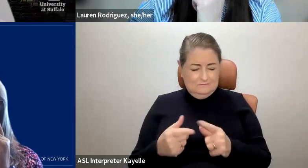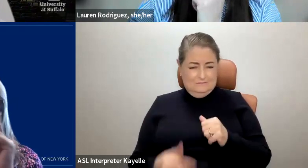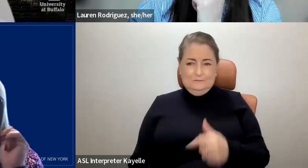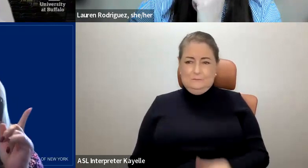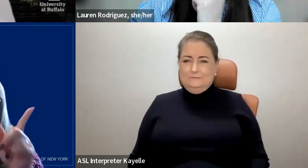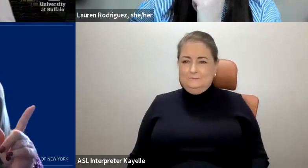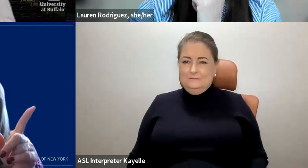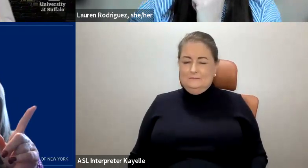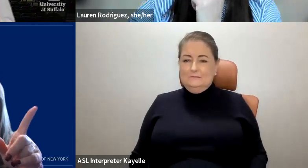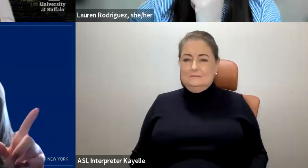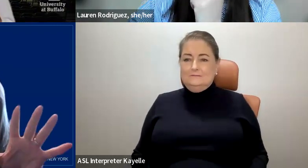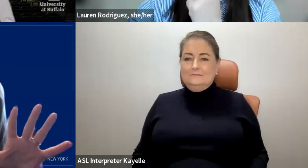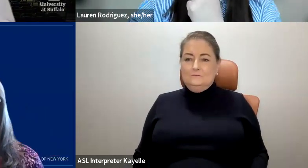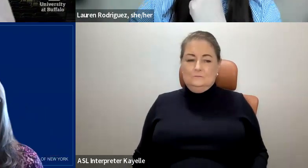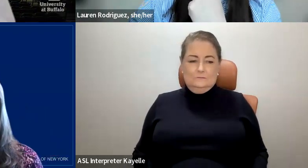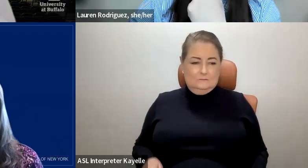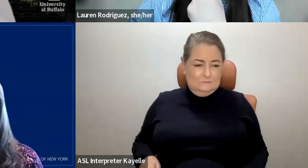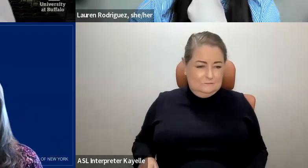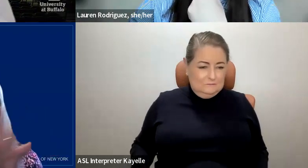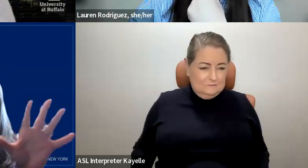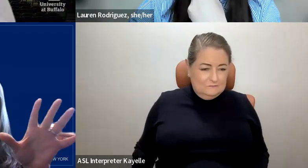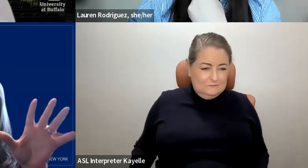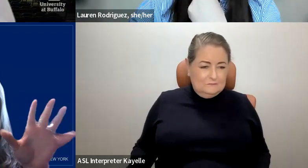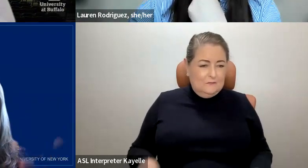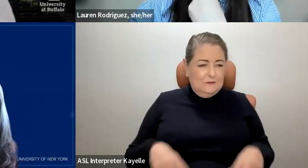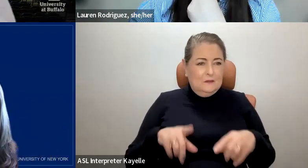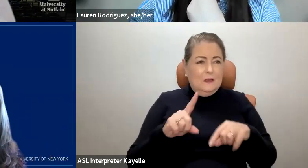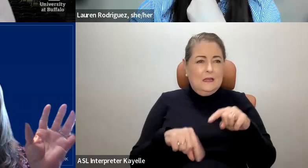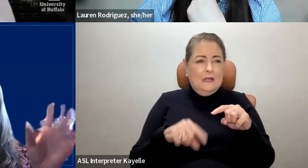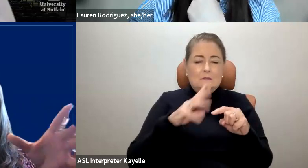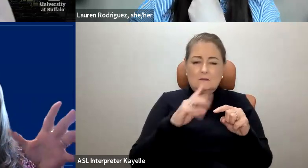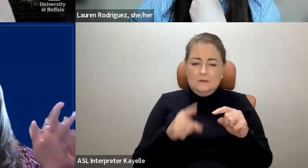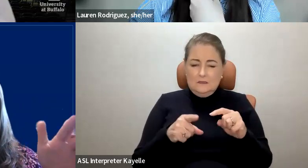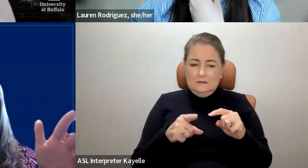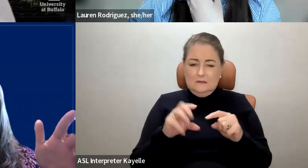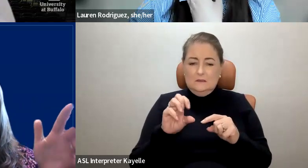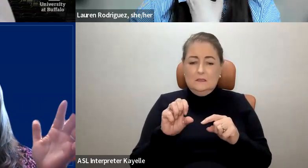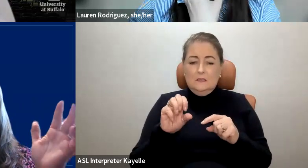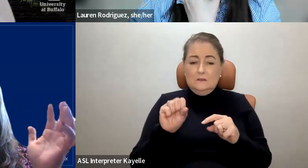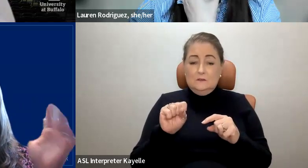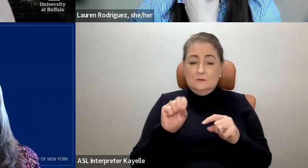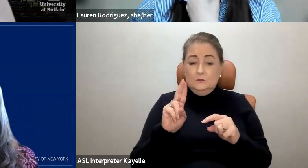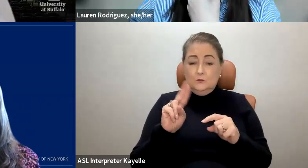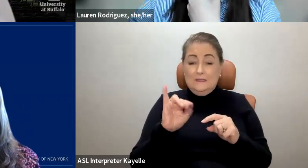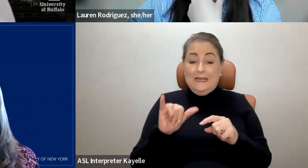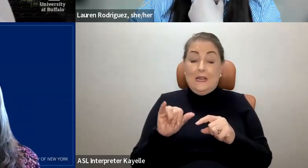totally understand the question, but I can't speak for CUNY. But for SUNY, this migration, this implementation of the digital